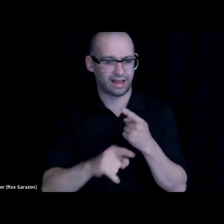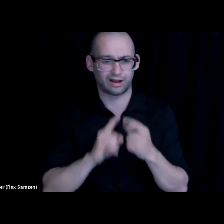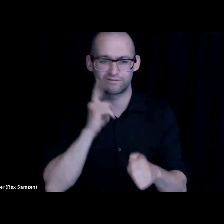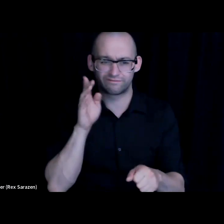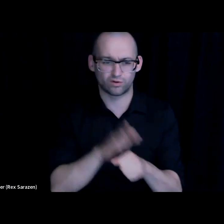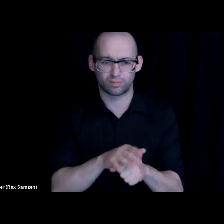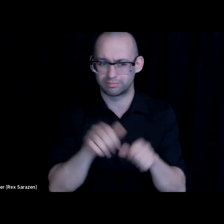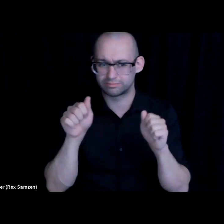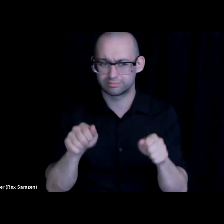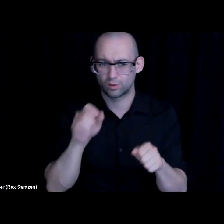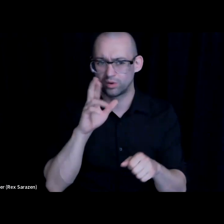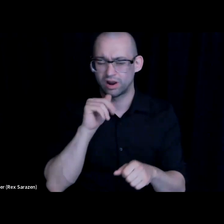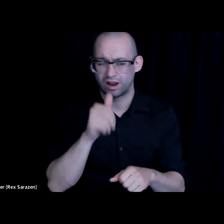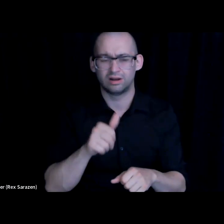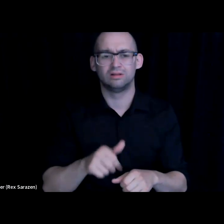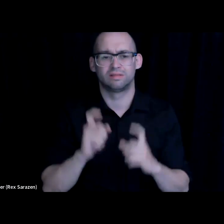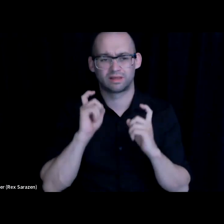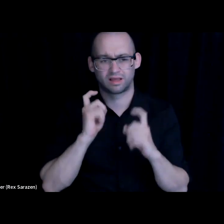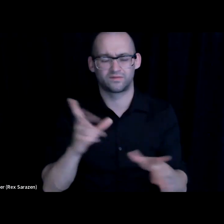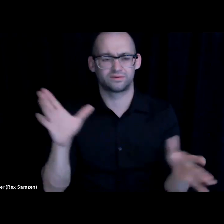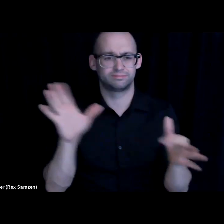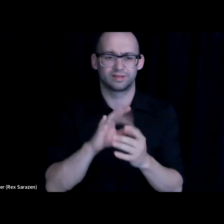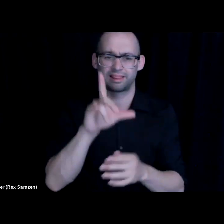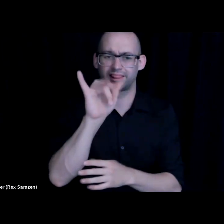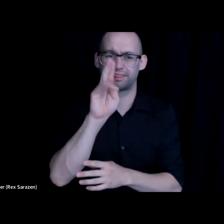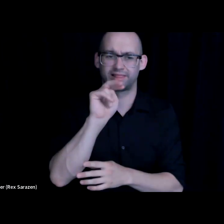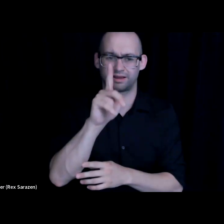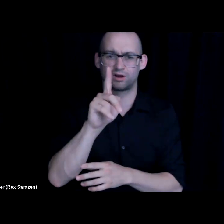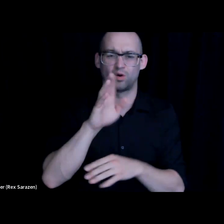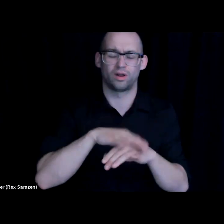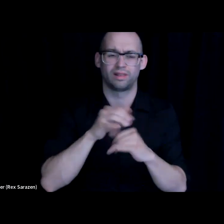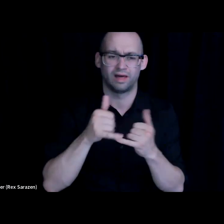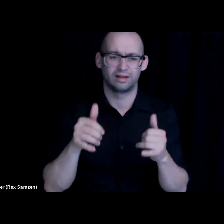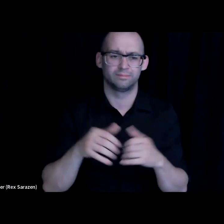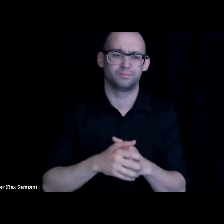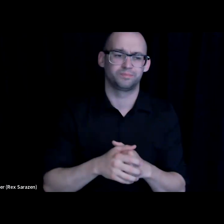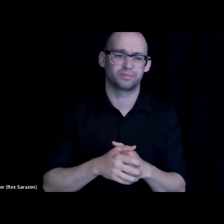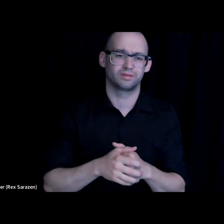apply online, which they get it through the mail. Then we also offer students a digital